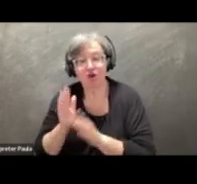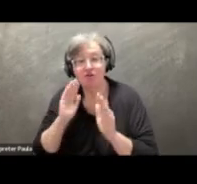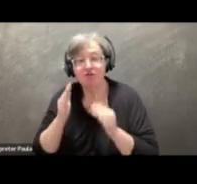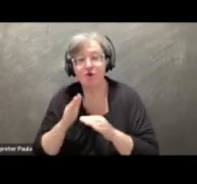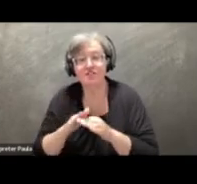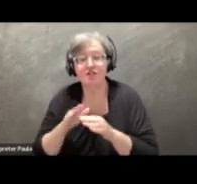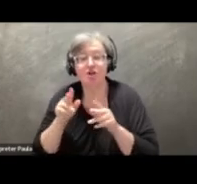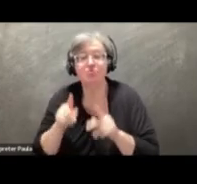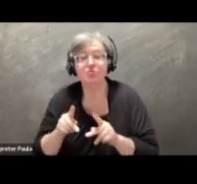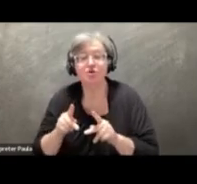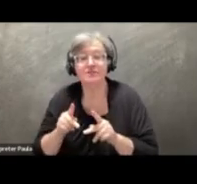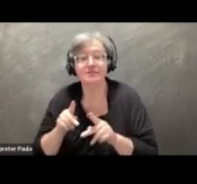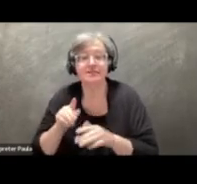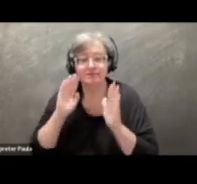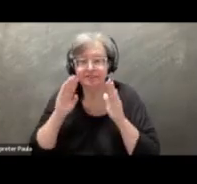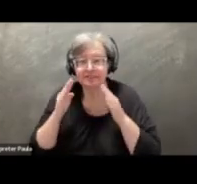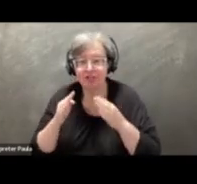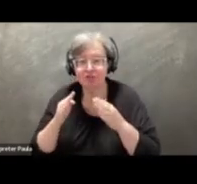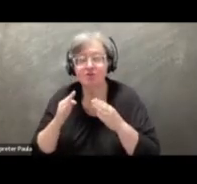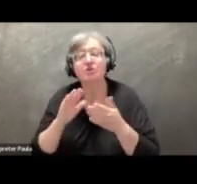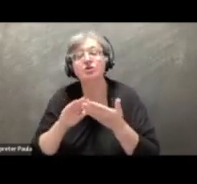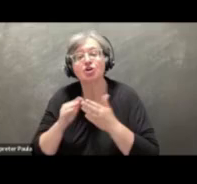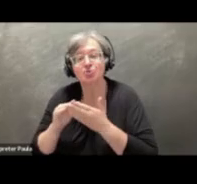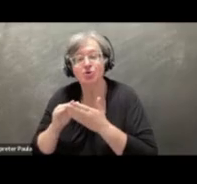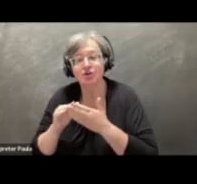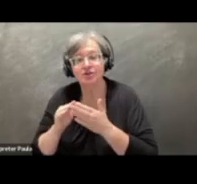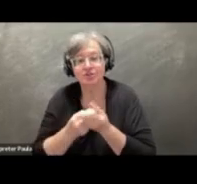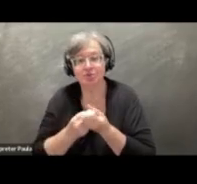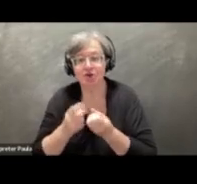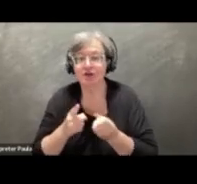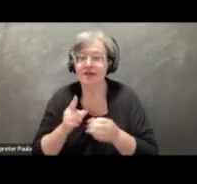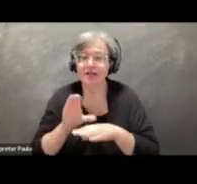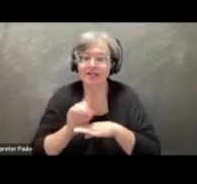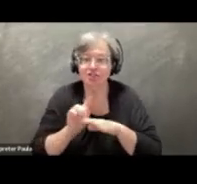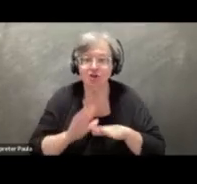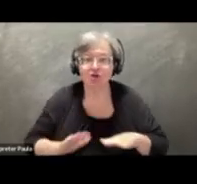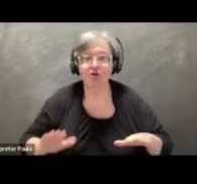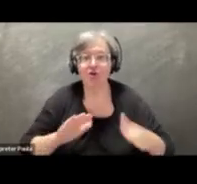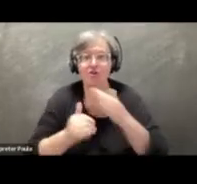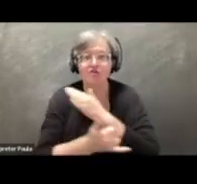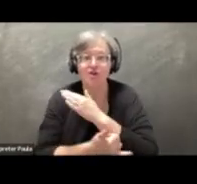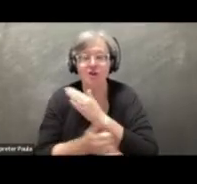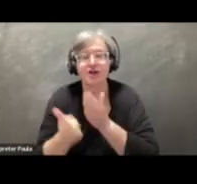community supports. Bob currently consults across the nation to help people move to more community integrated